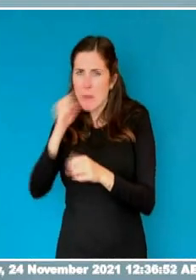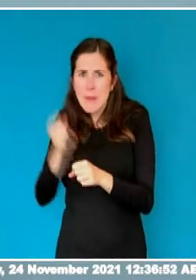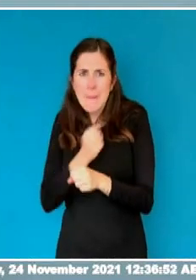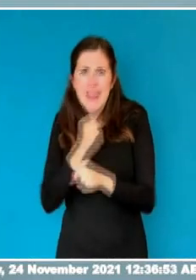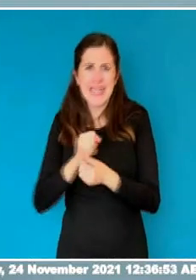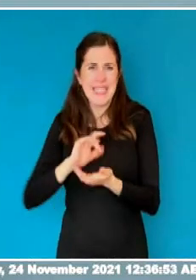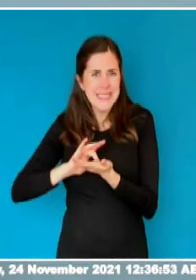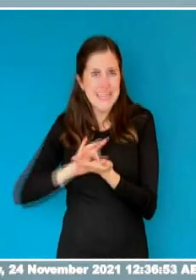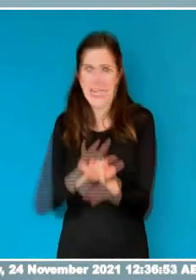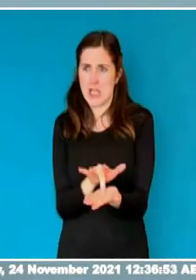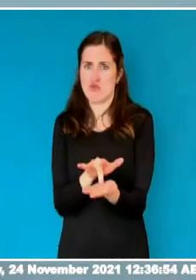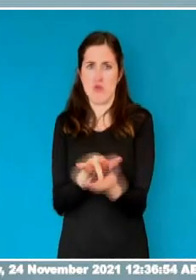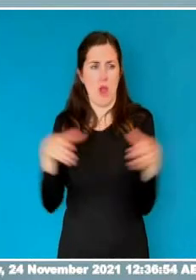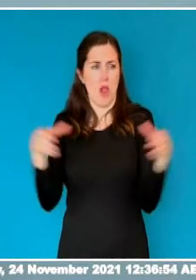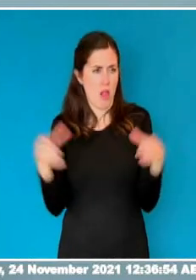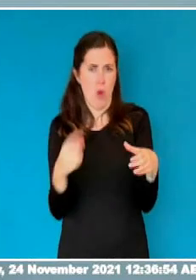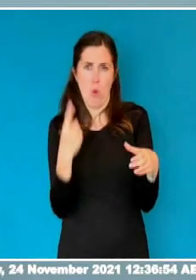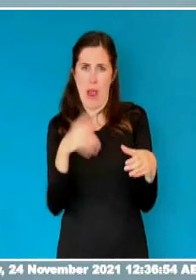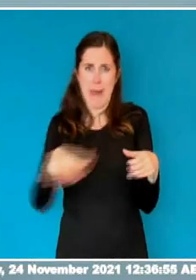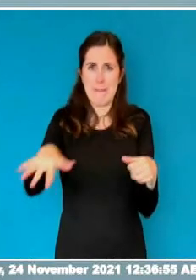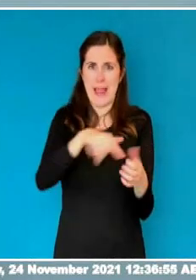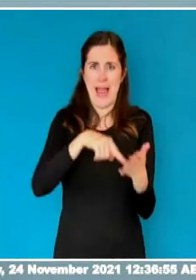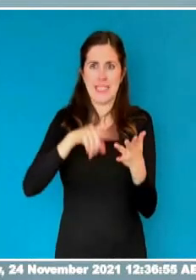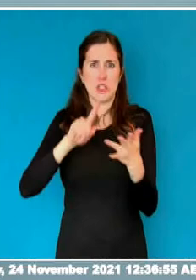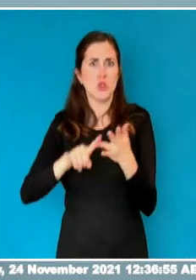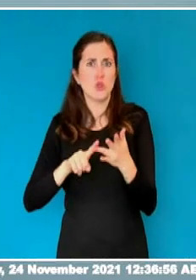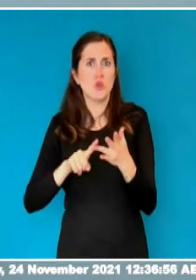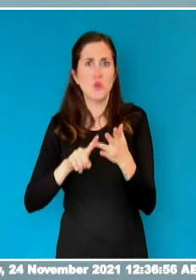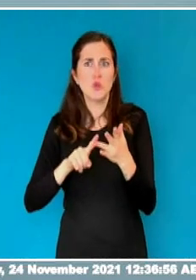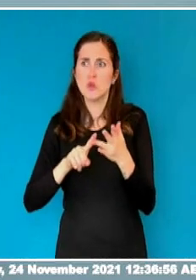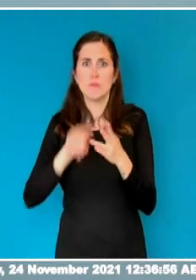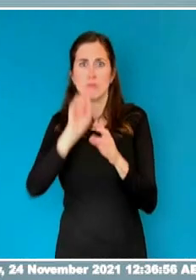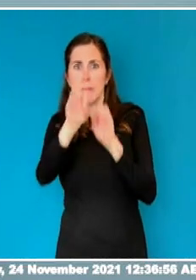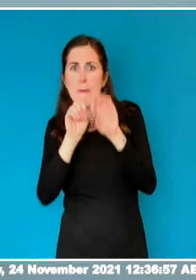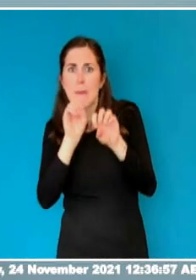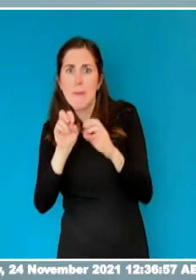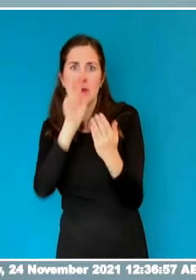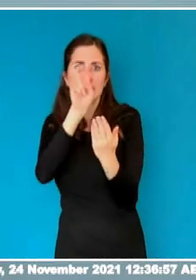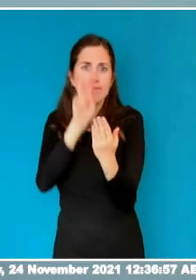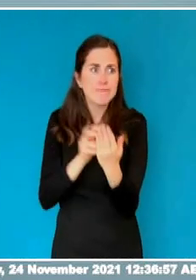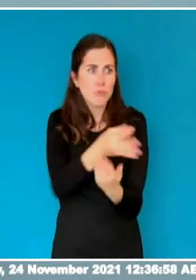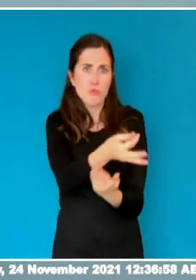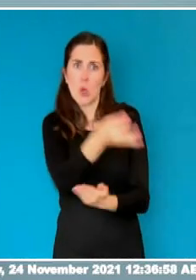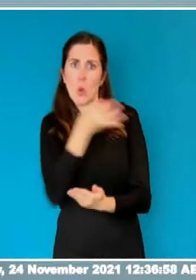central expectation settings, and a decentralised decision making framework, but